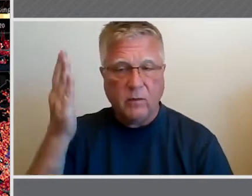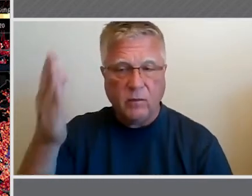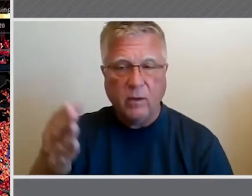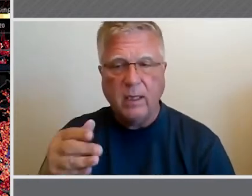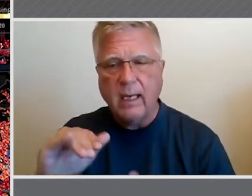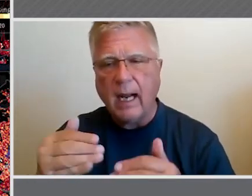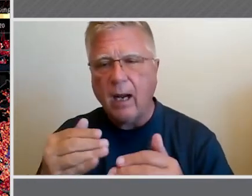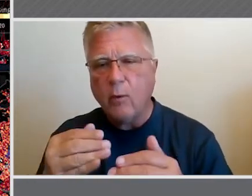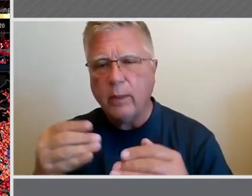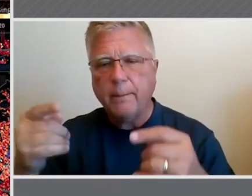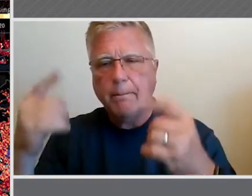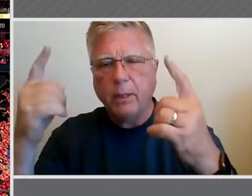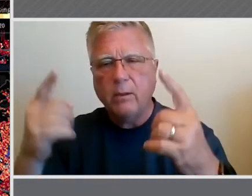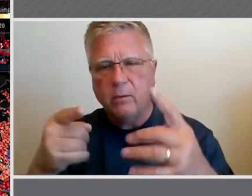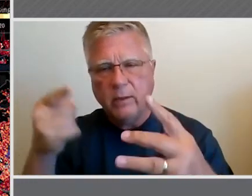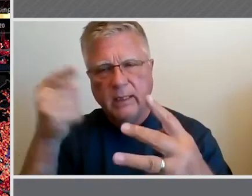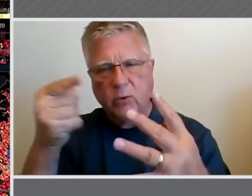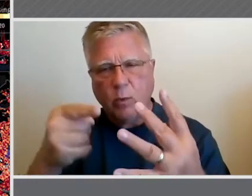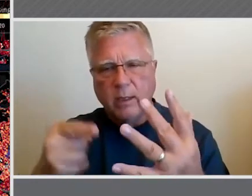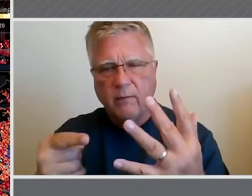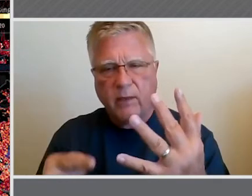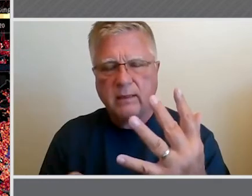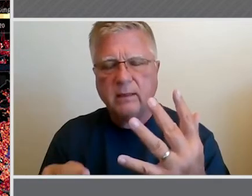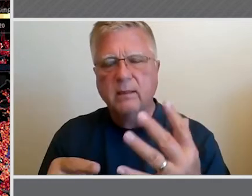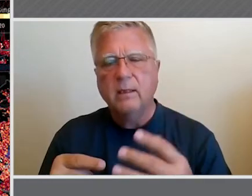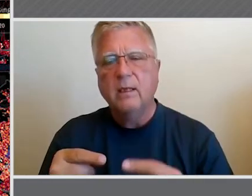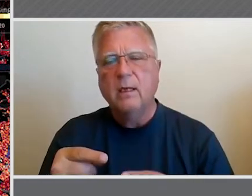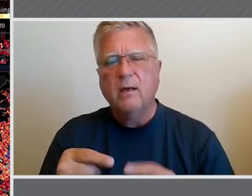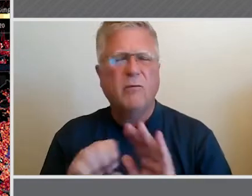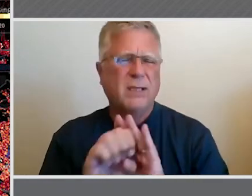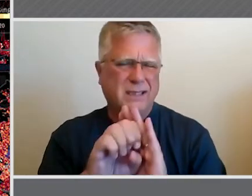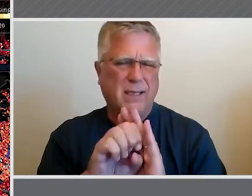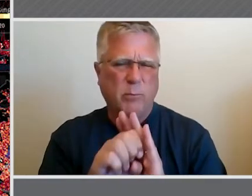one of them these are things like, for example, one of the.